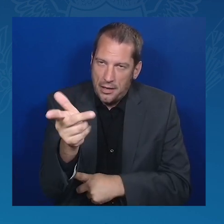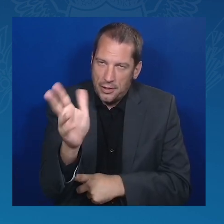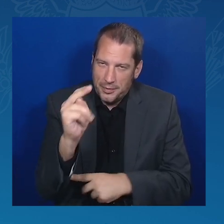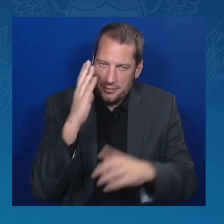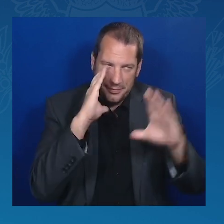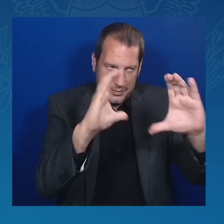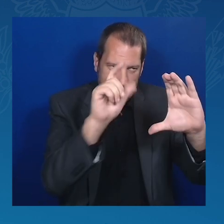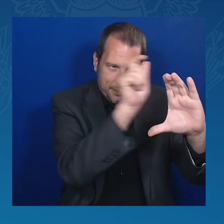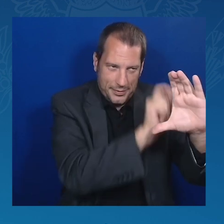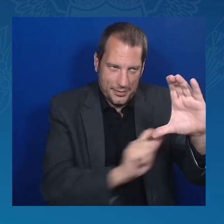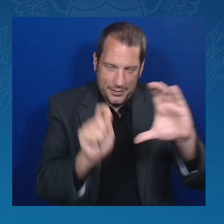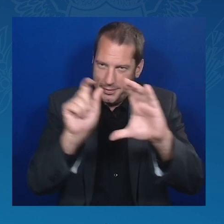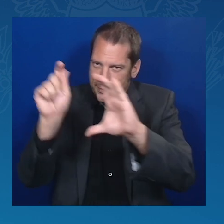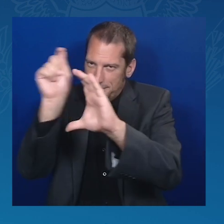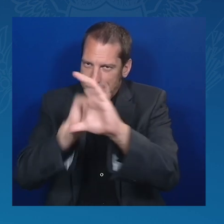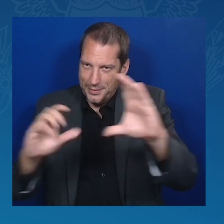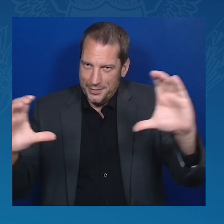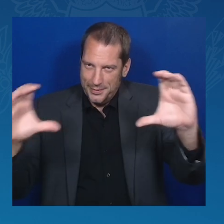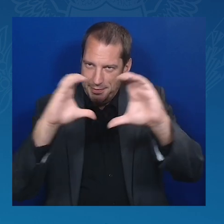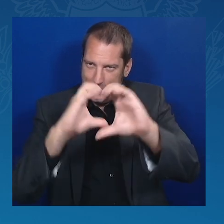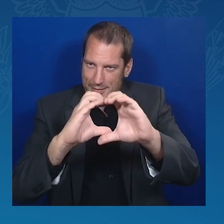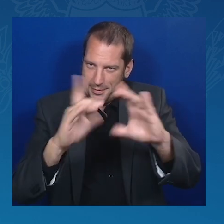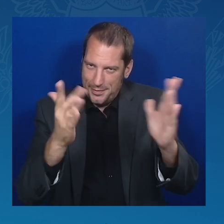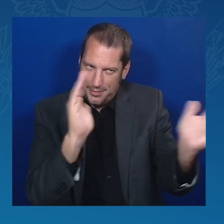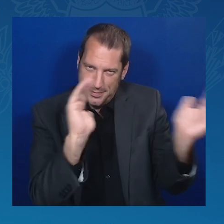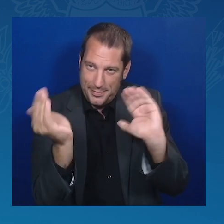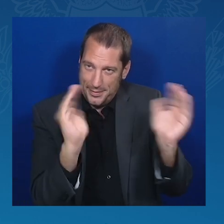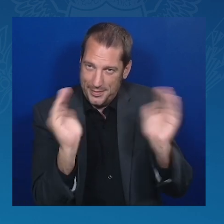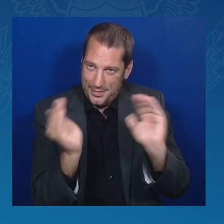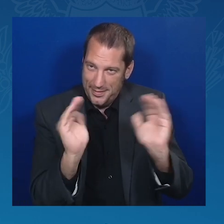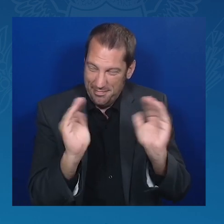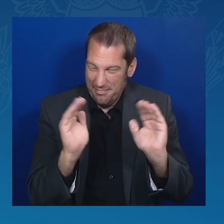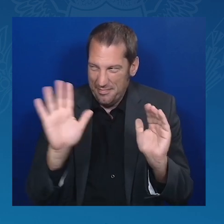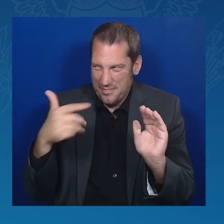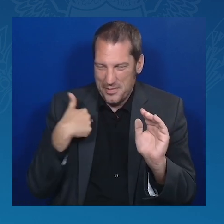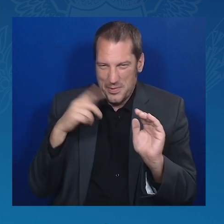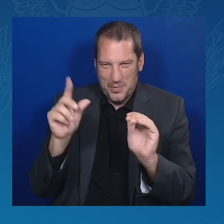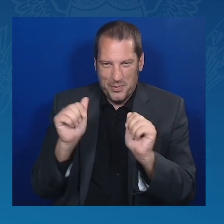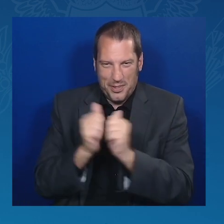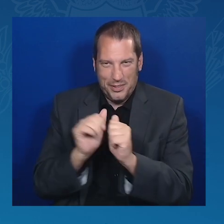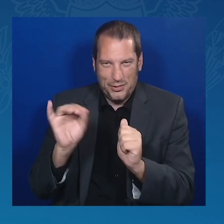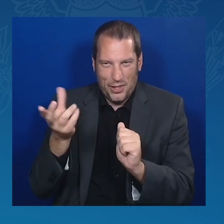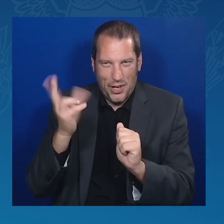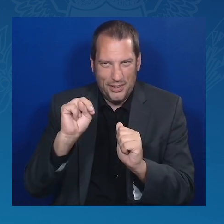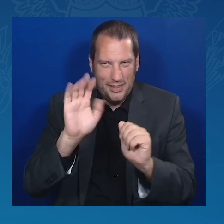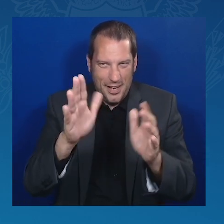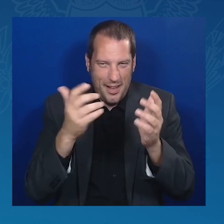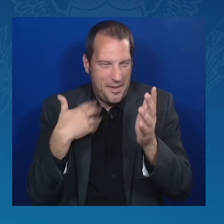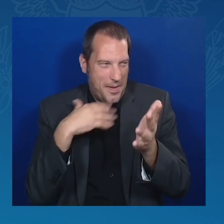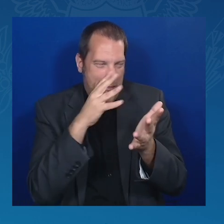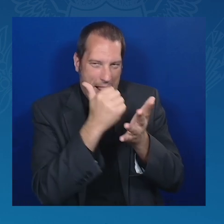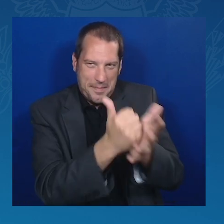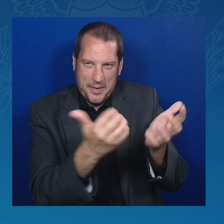The Vice President: Help you sort things out.=, Right. And so I asked my team, show me from which states